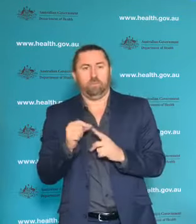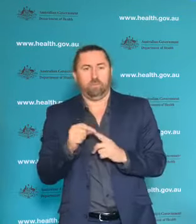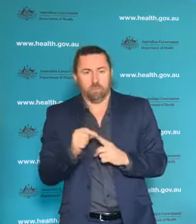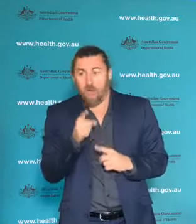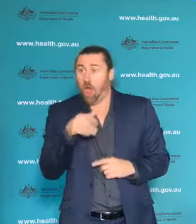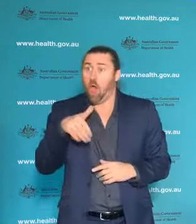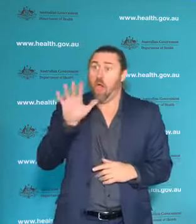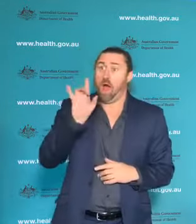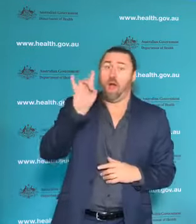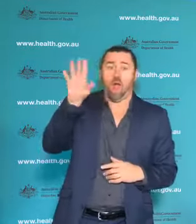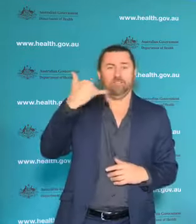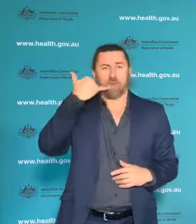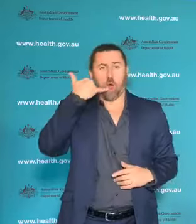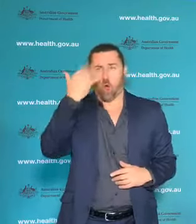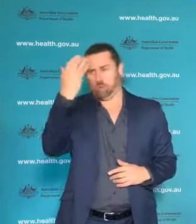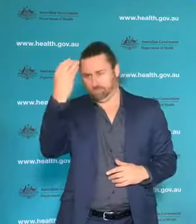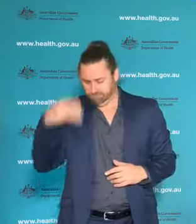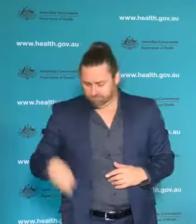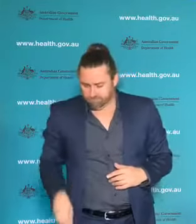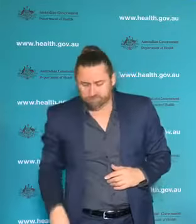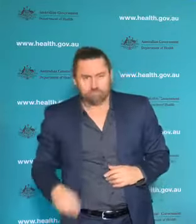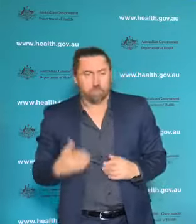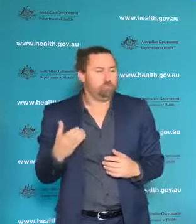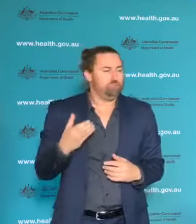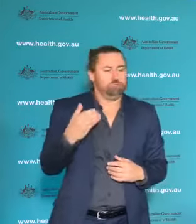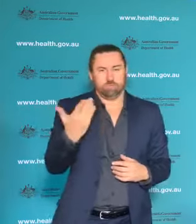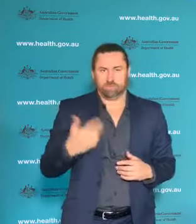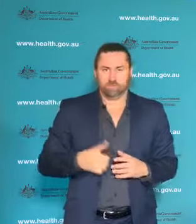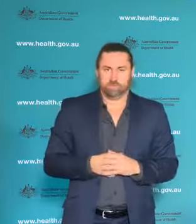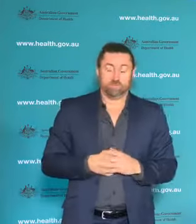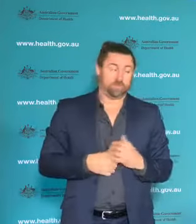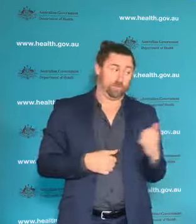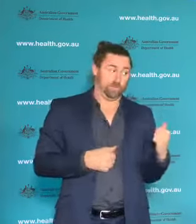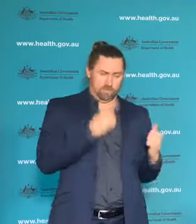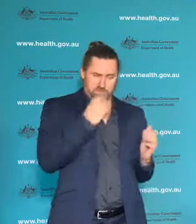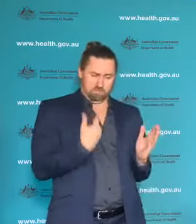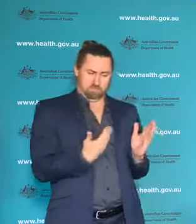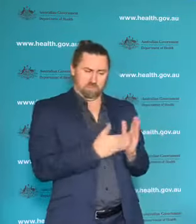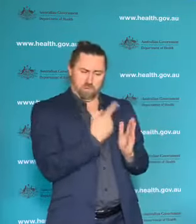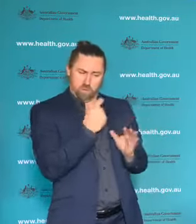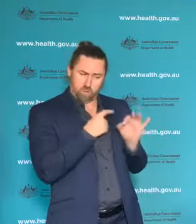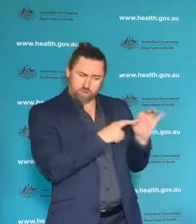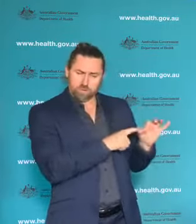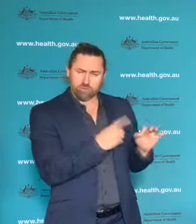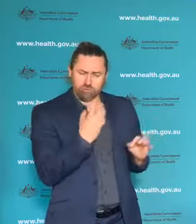whenever you're out of the home. Reporter: Professor, sorry if I could just ask one other one. In relation to